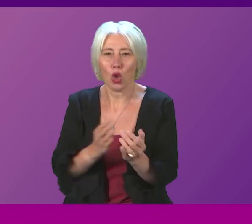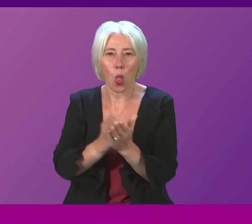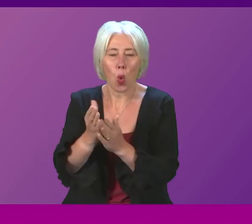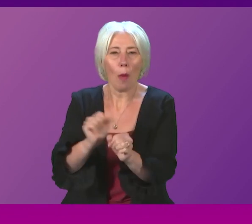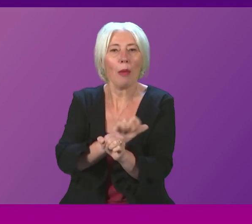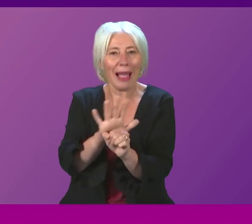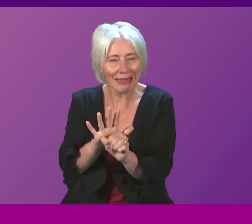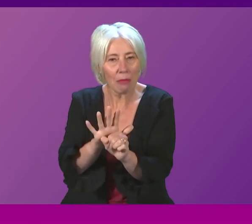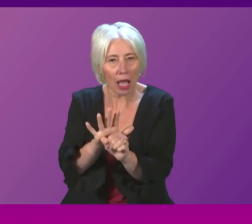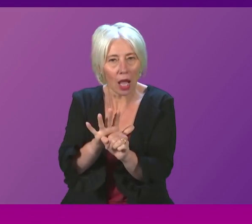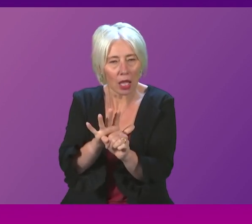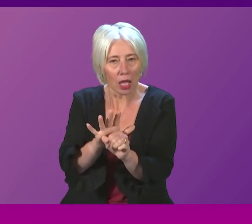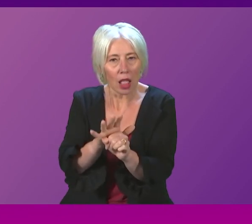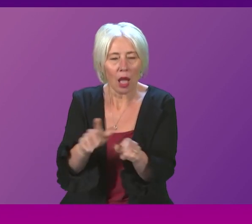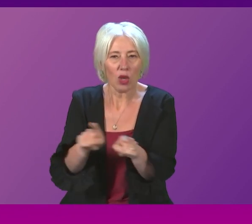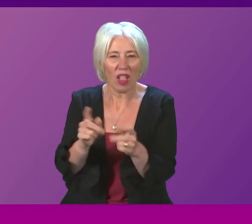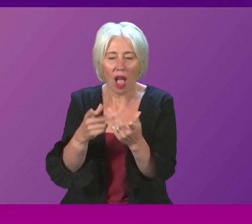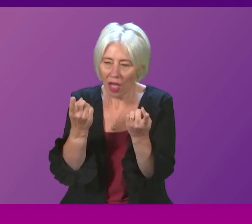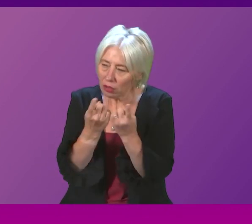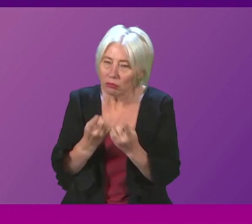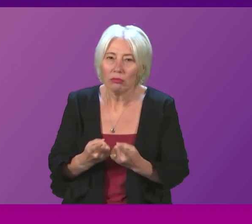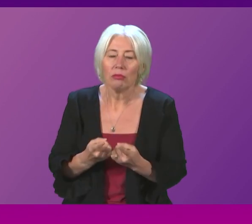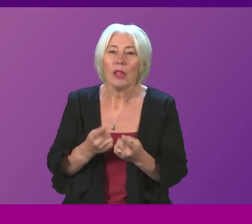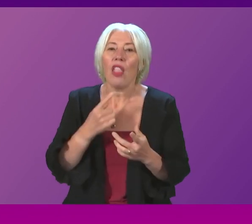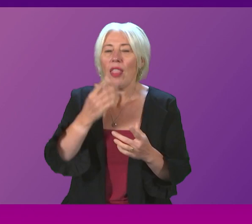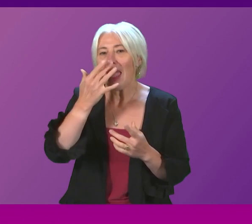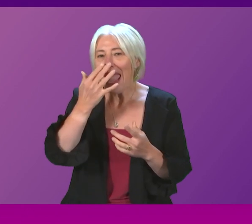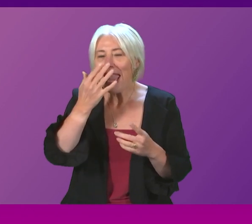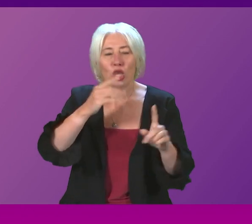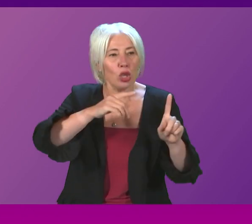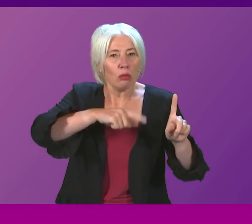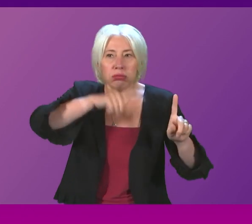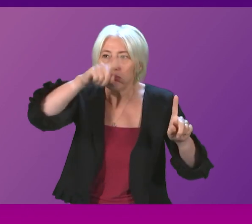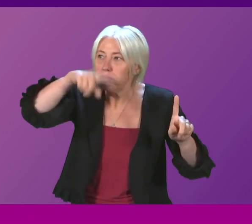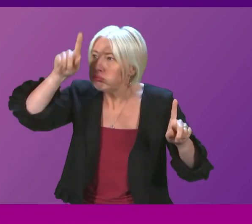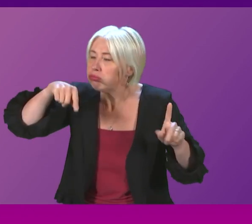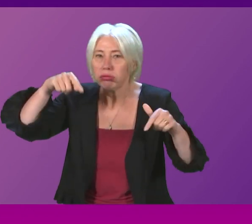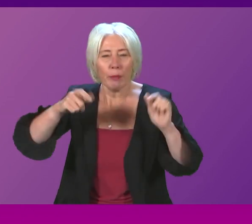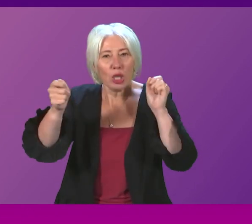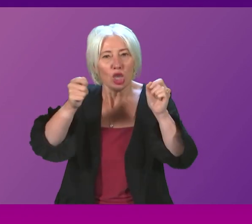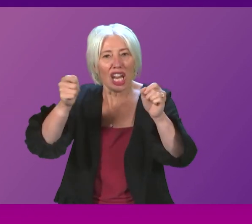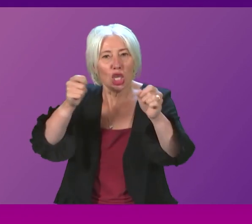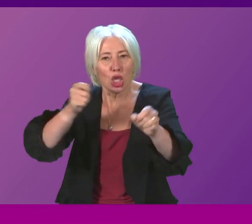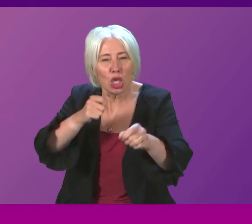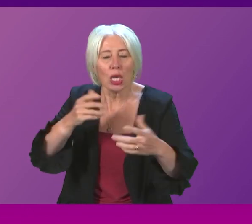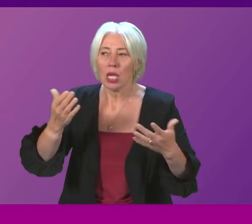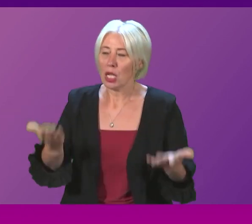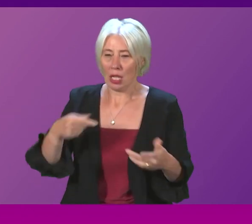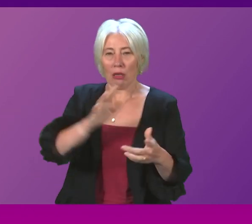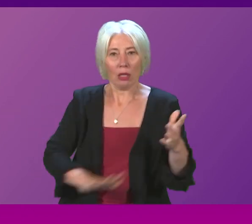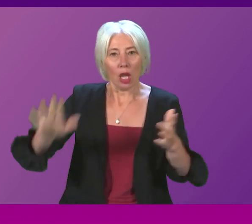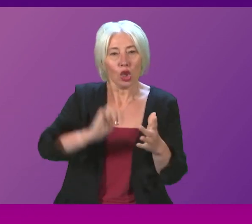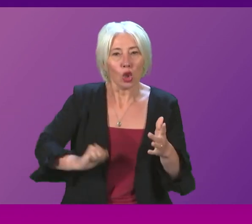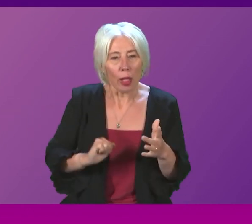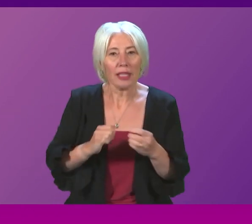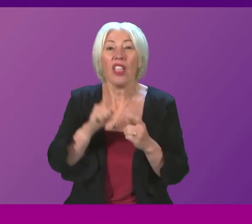other factors at play, such as the changing demographic of our population.